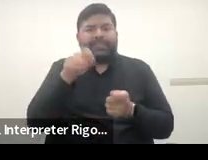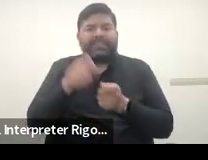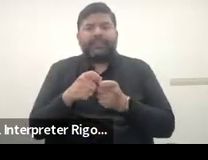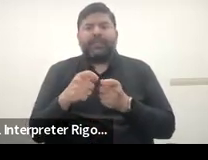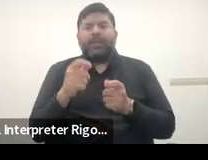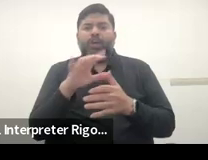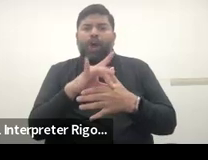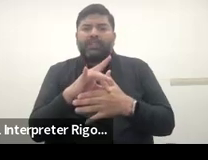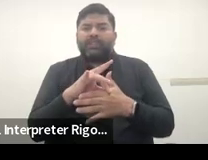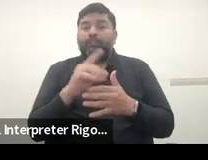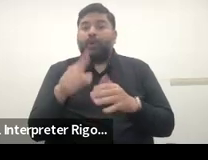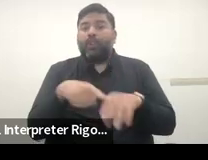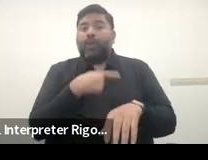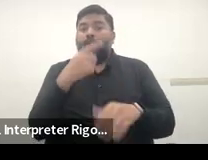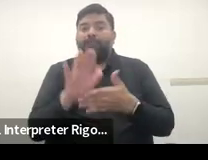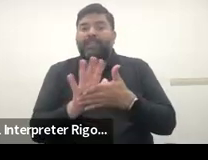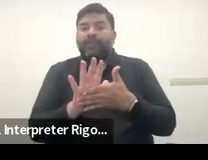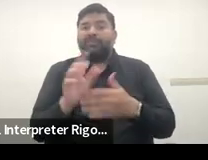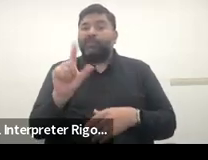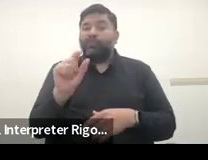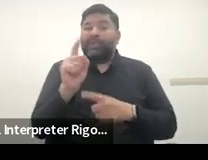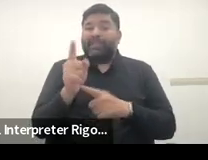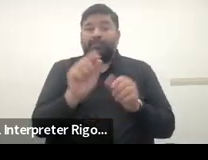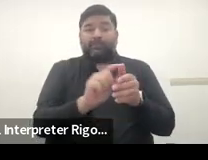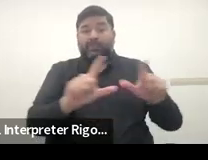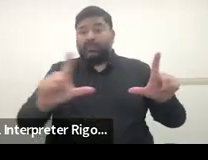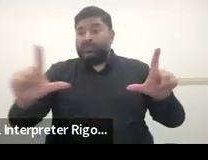minutes. You can imagine you'd have to watch the whole 20 minutes in order to find something as